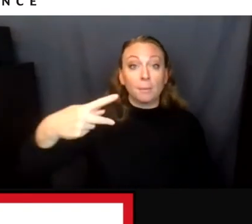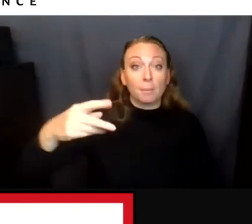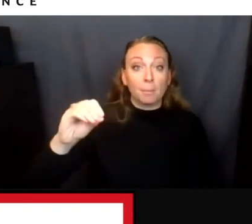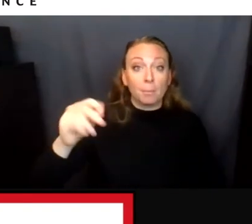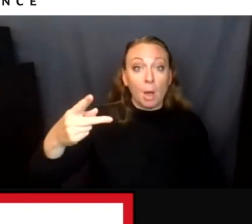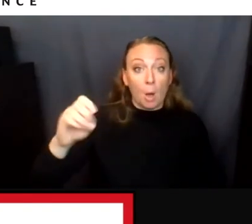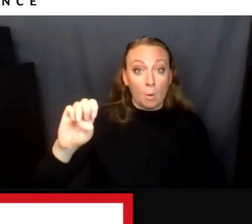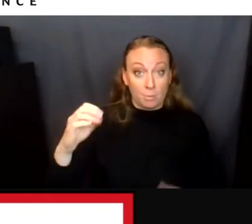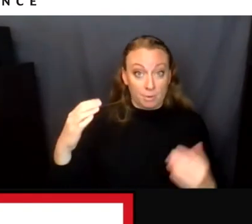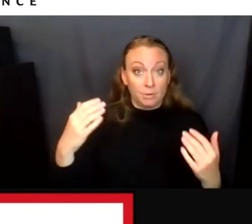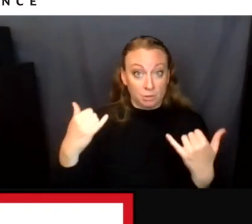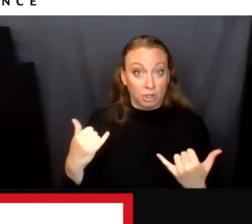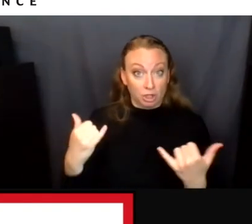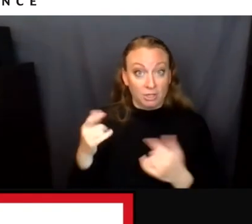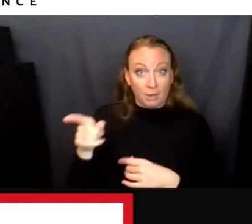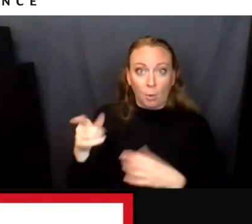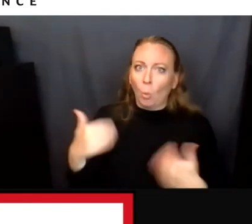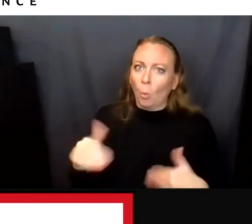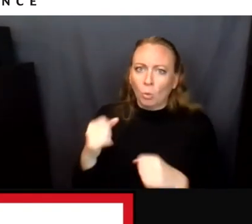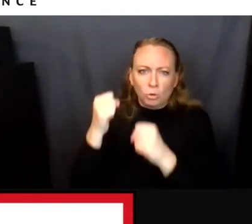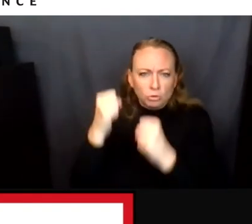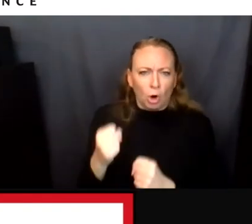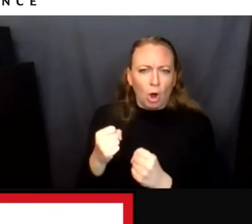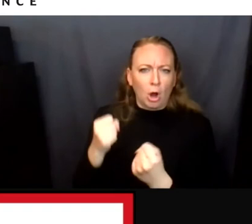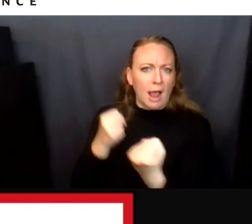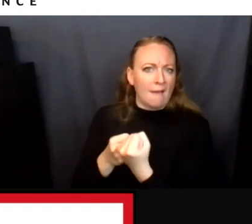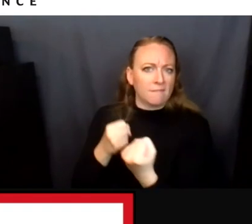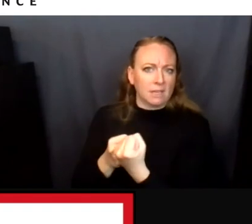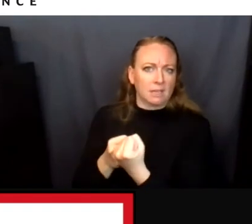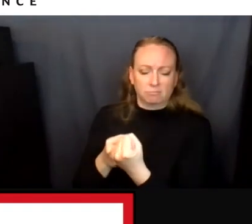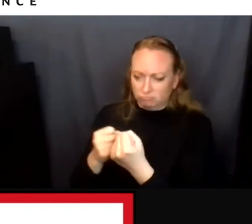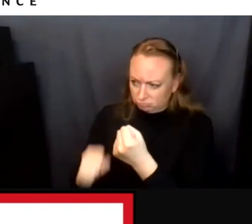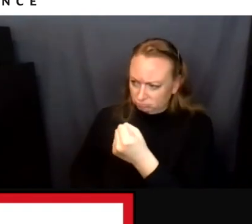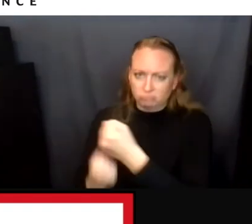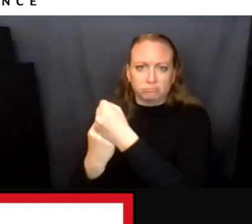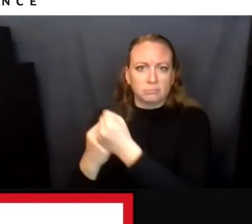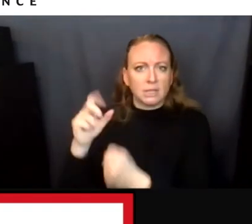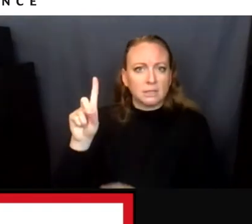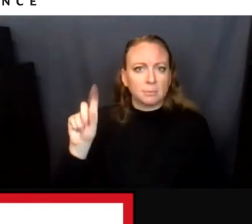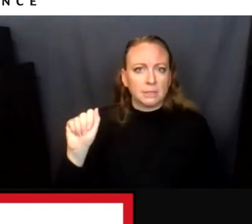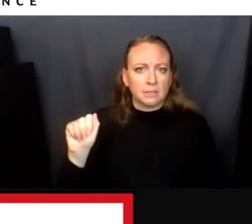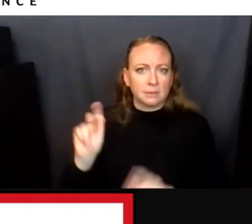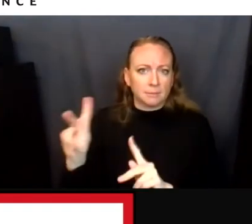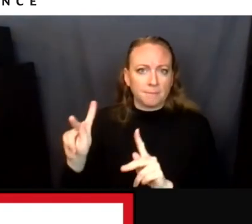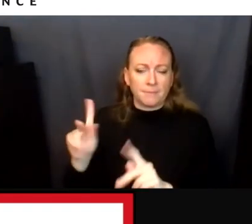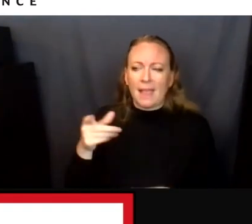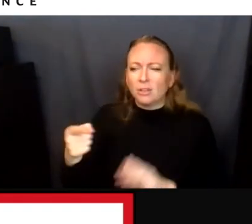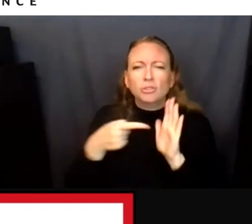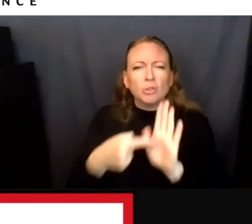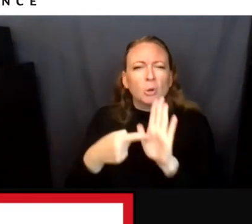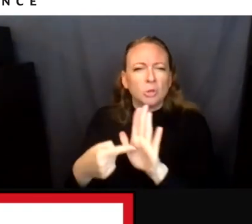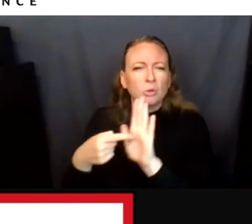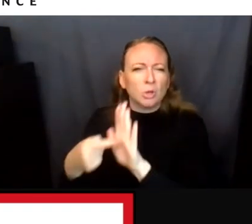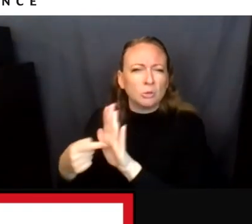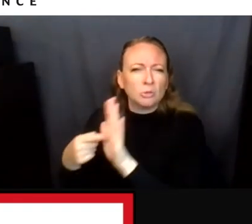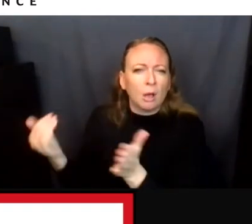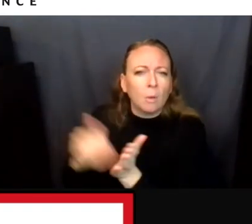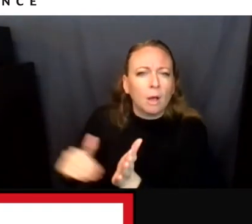and has shown it in every possible way. And so I look at...